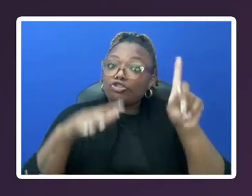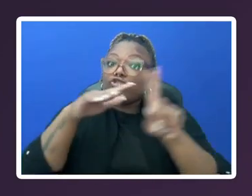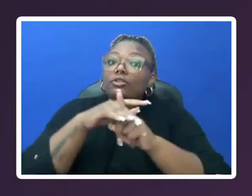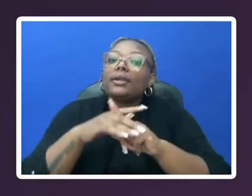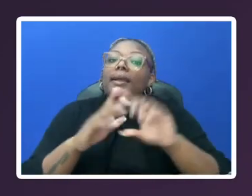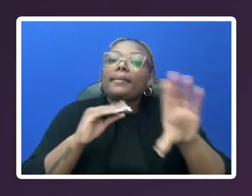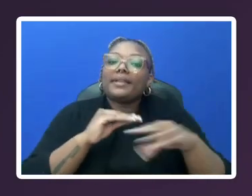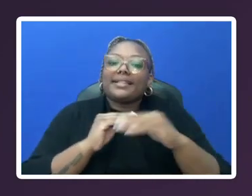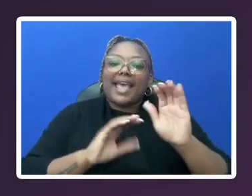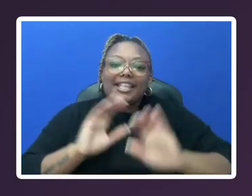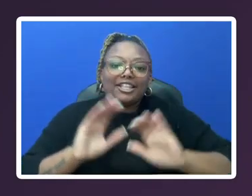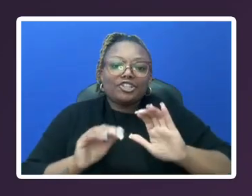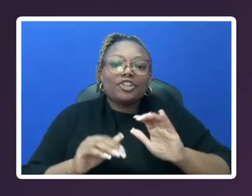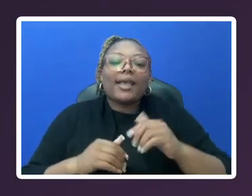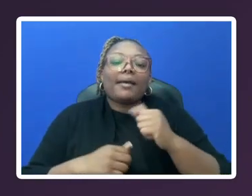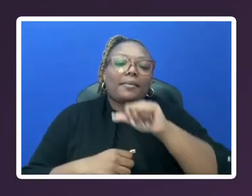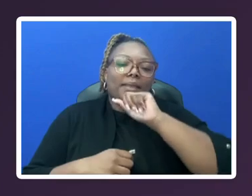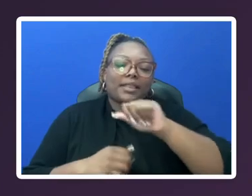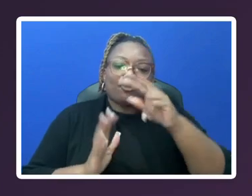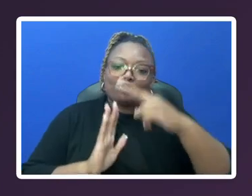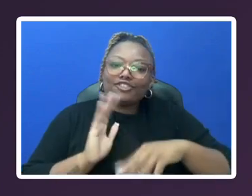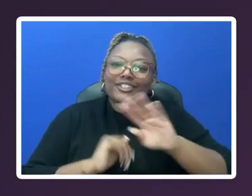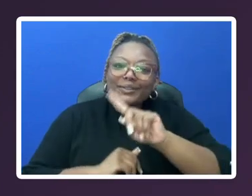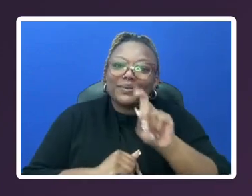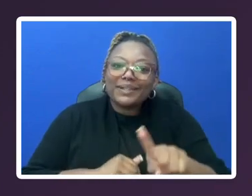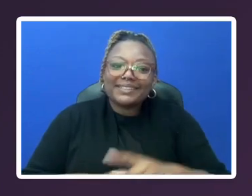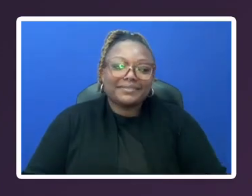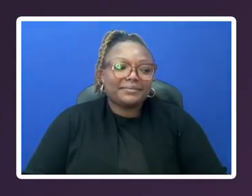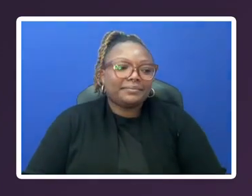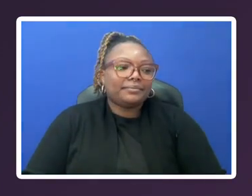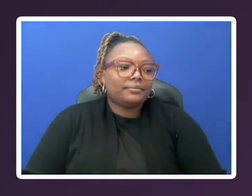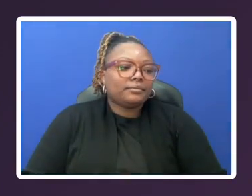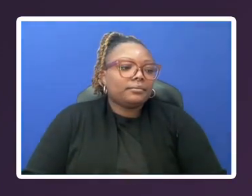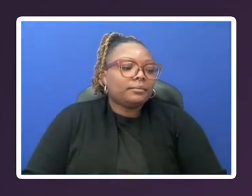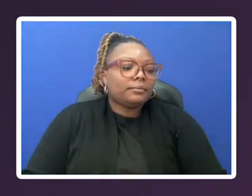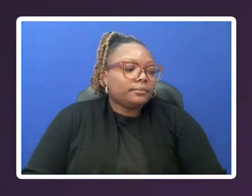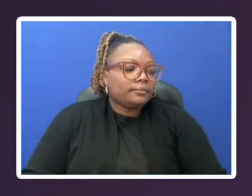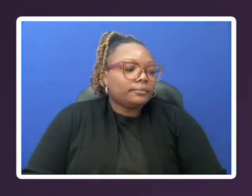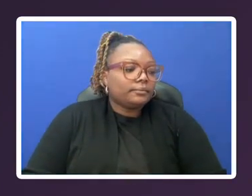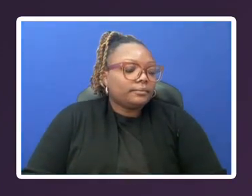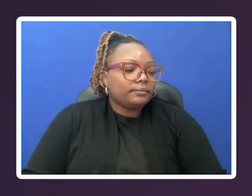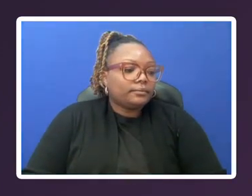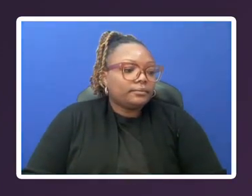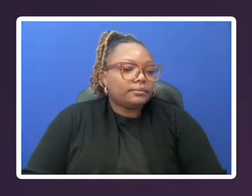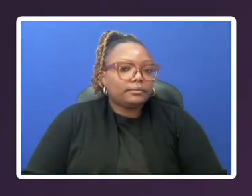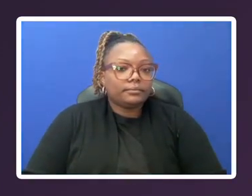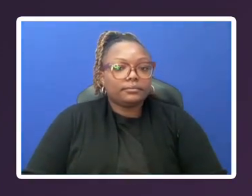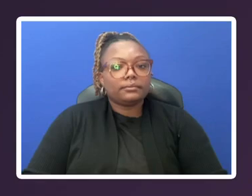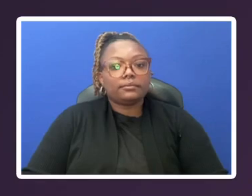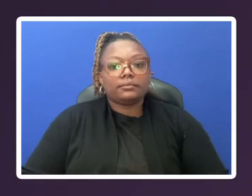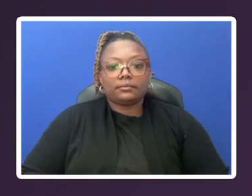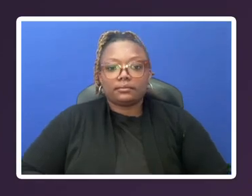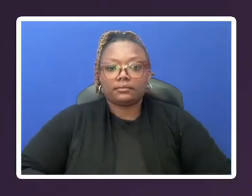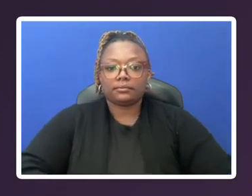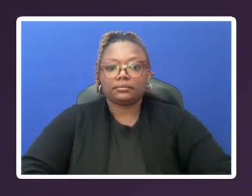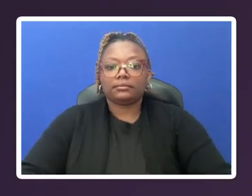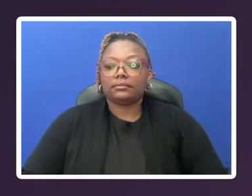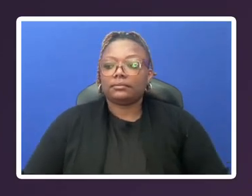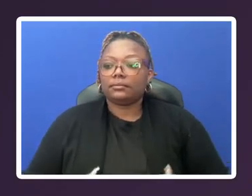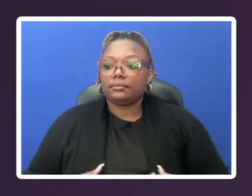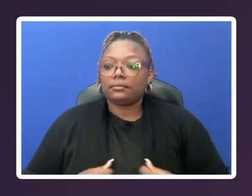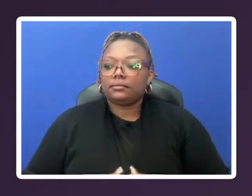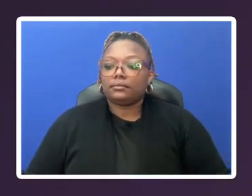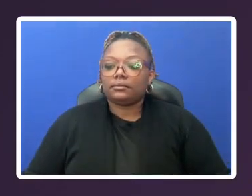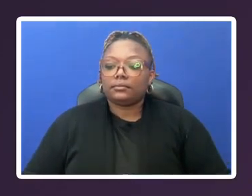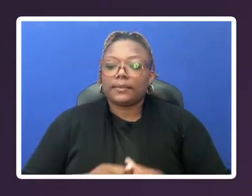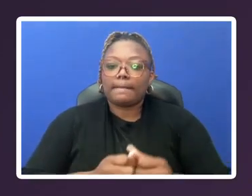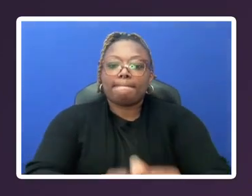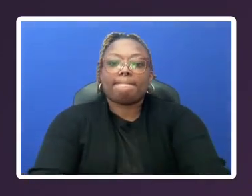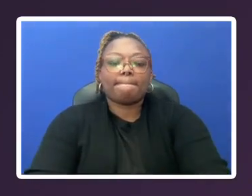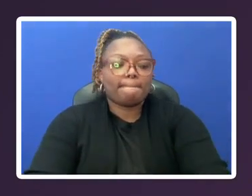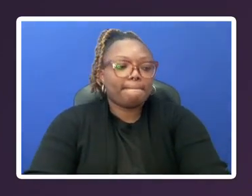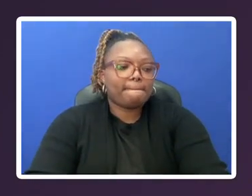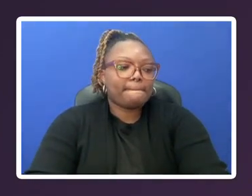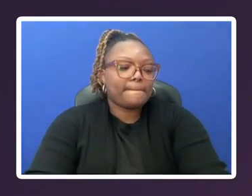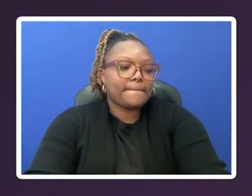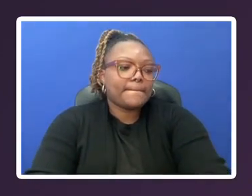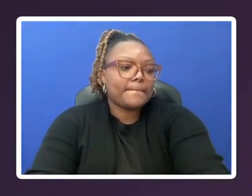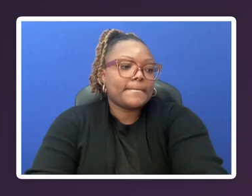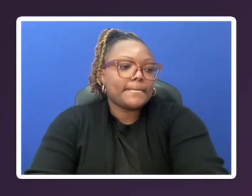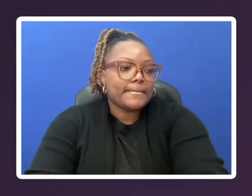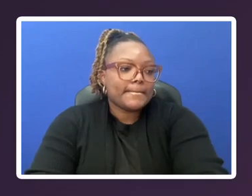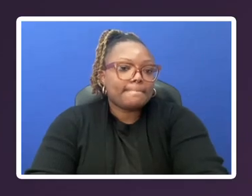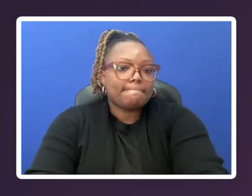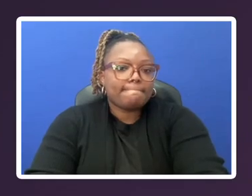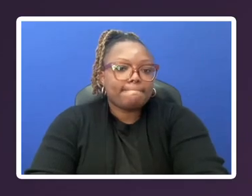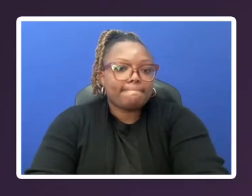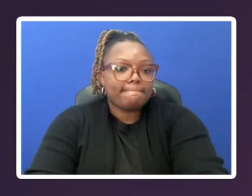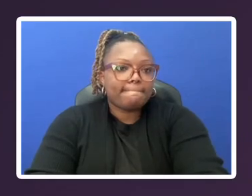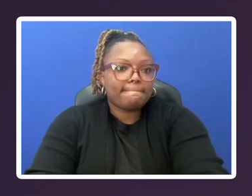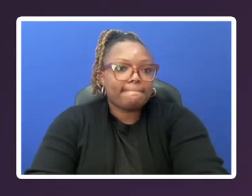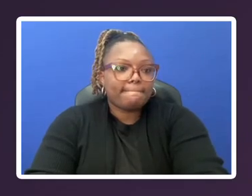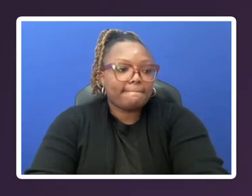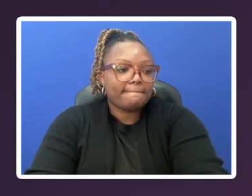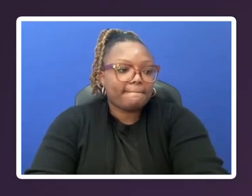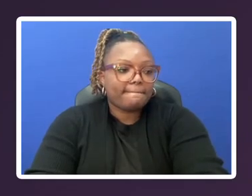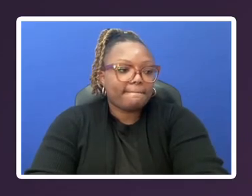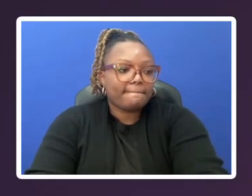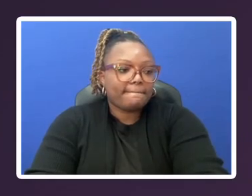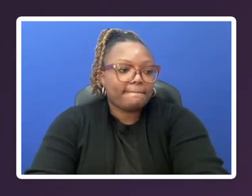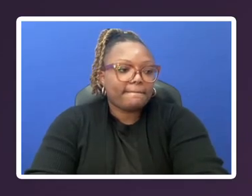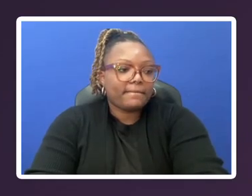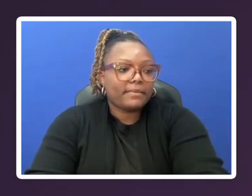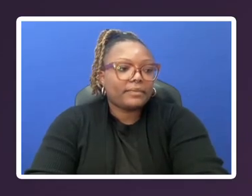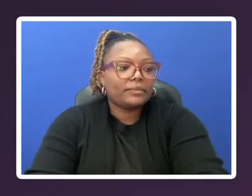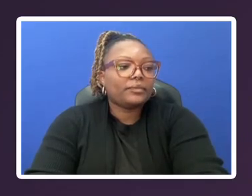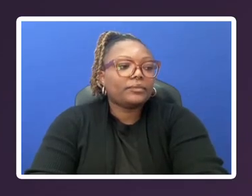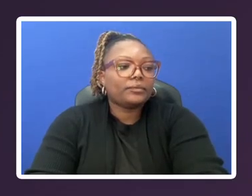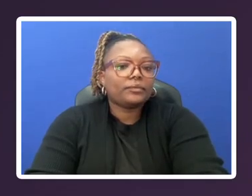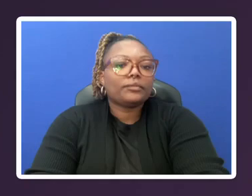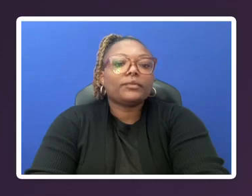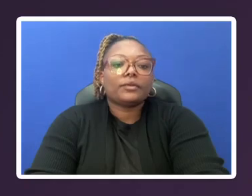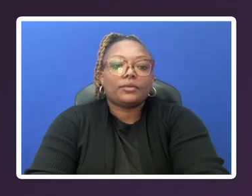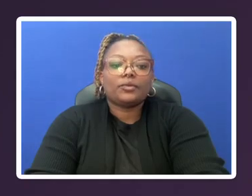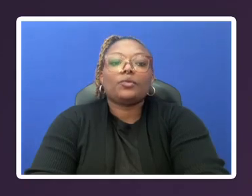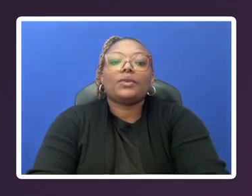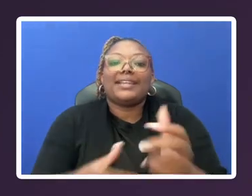I'd love to hear what you come up with. We're getting some great questions. Some of the